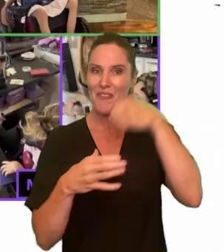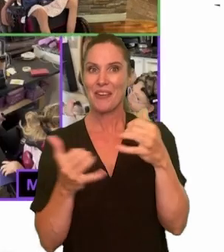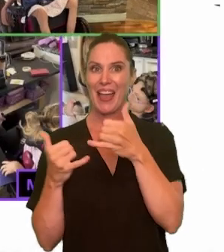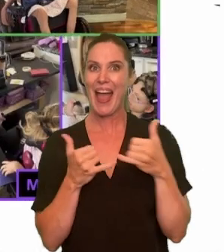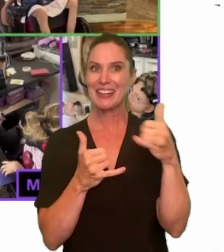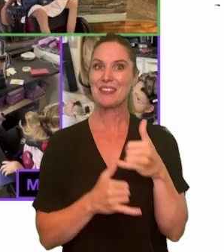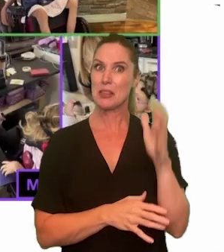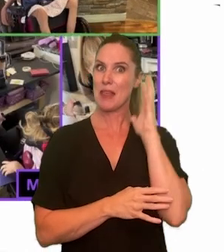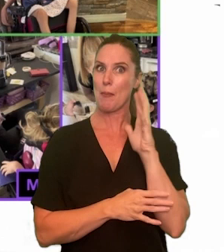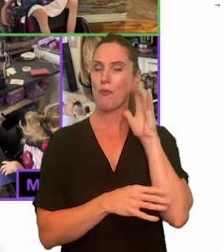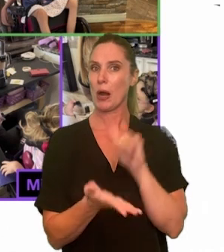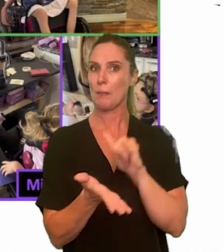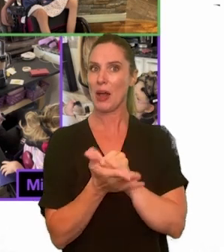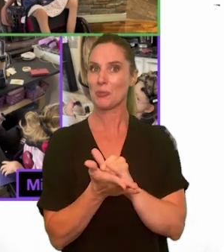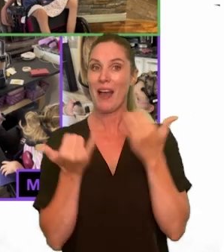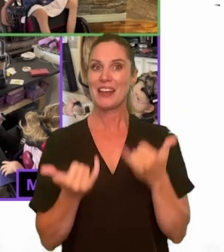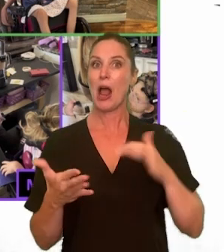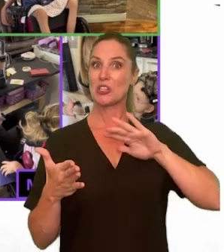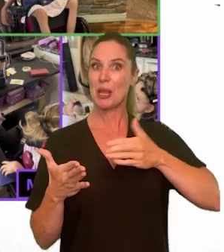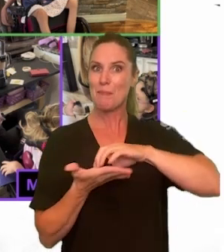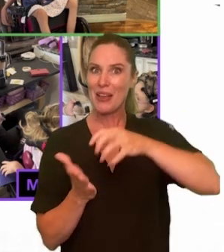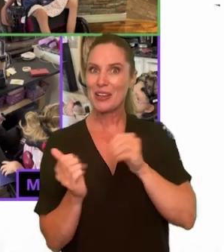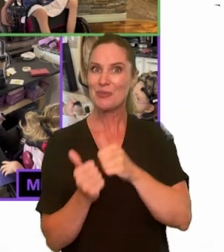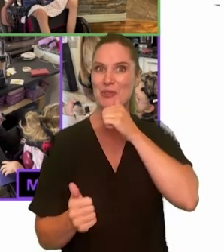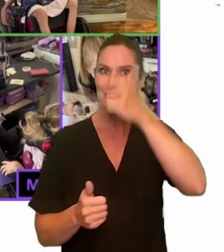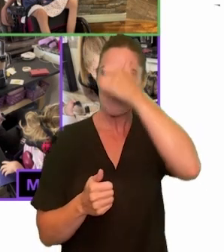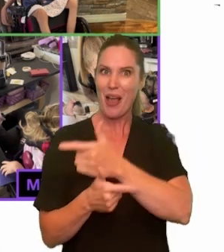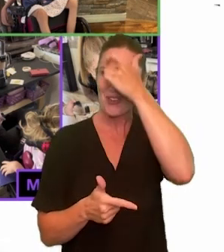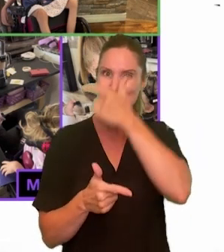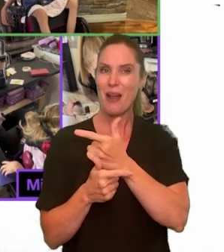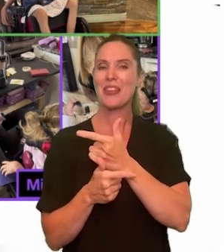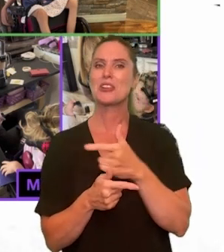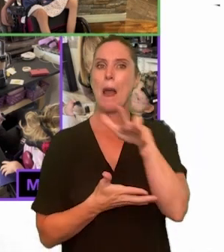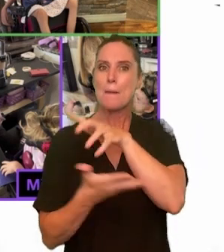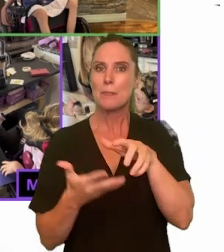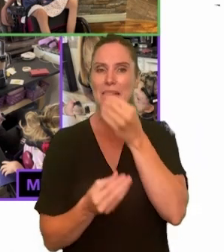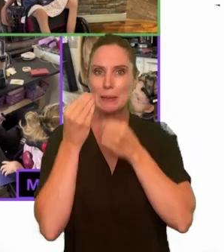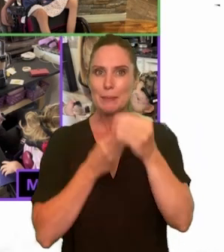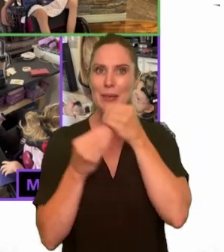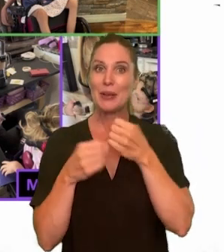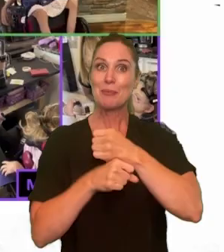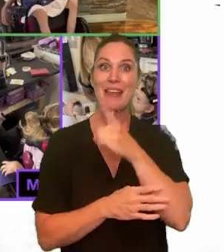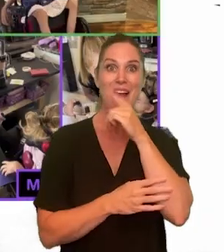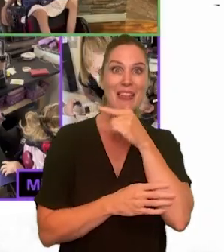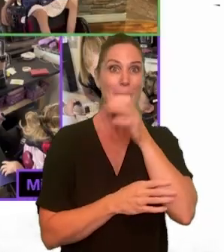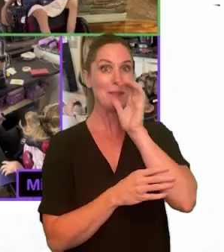from baking cookies with her little brothers, to blending her own meals, making lemonade, and even participating in their family tradition of pickling.